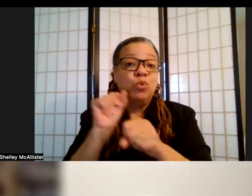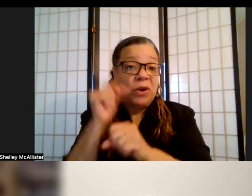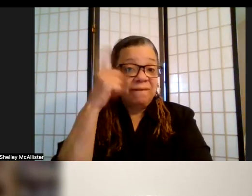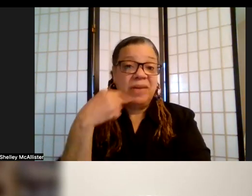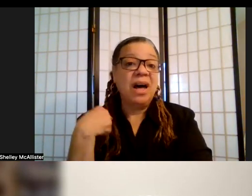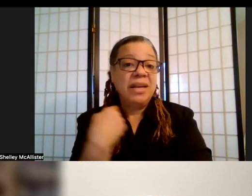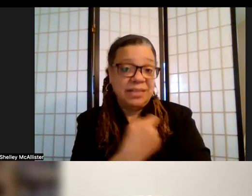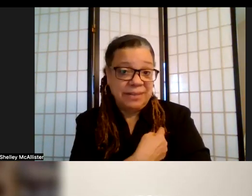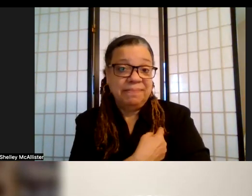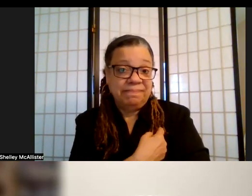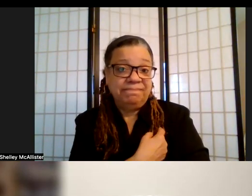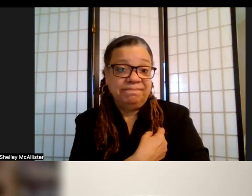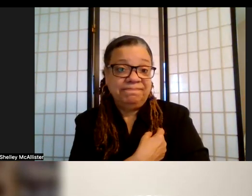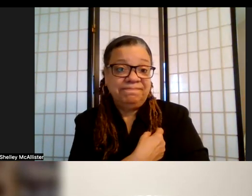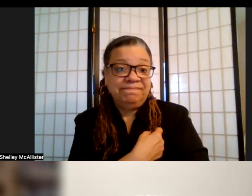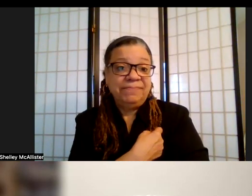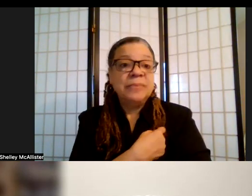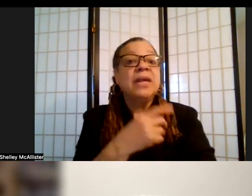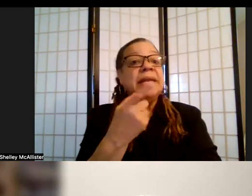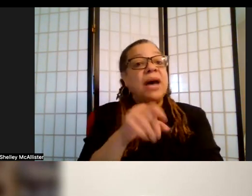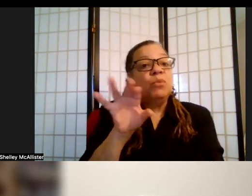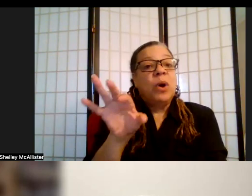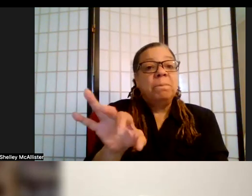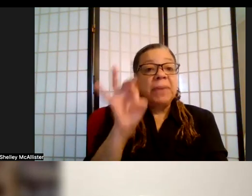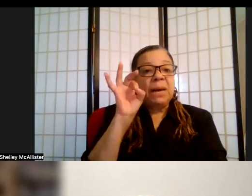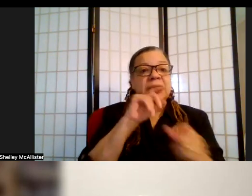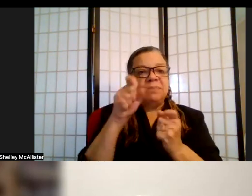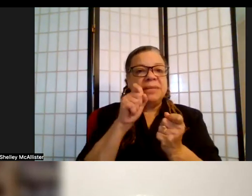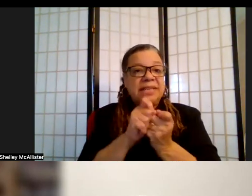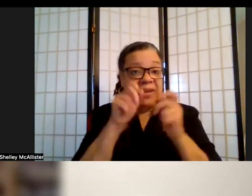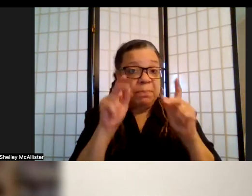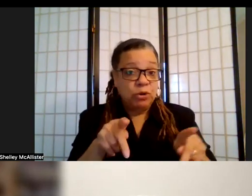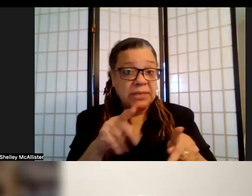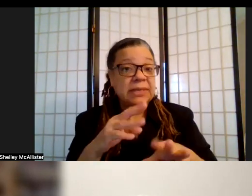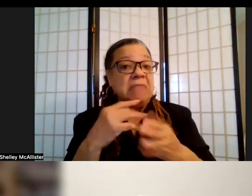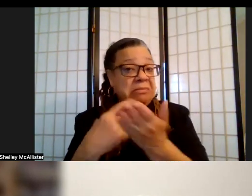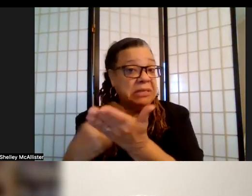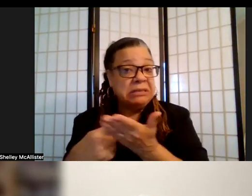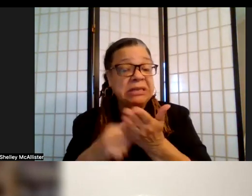Would you like to pick one of them and talk about what they do well? Absolutely. So I'll be happy to do that, give me one second...